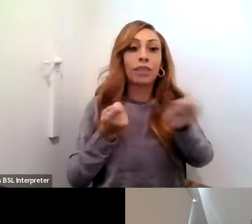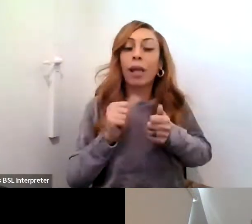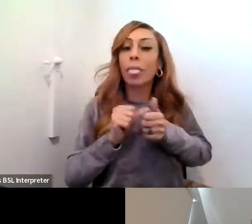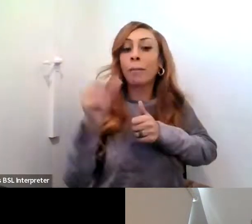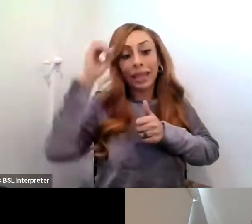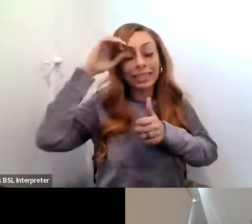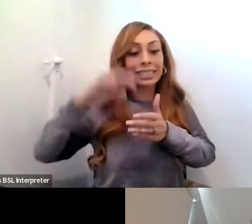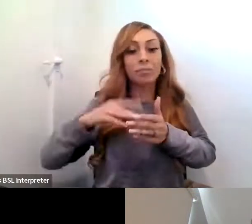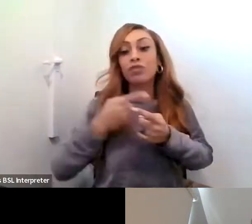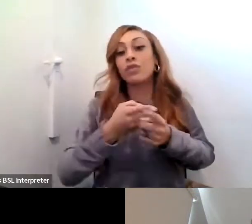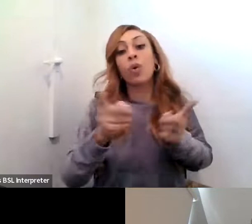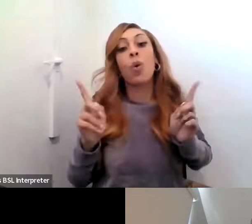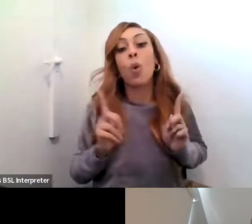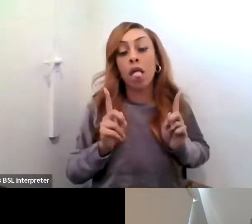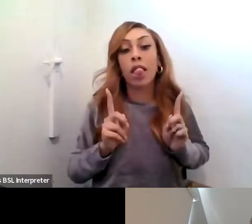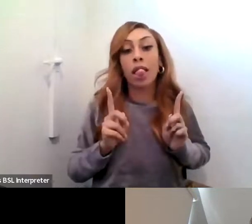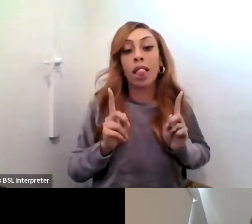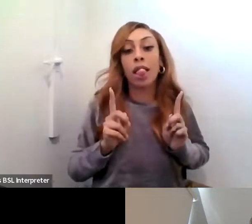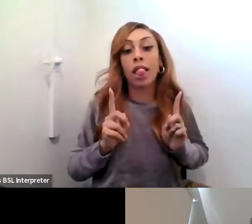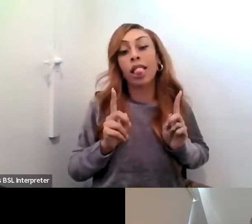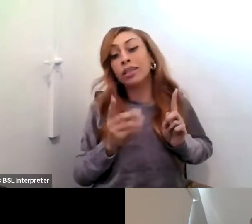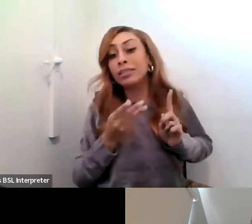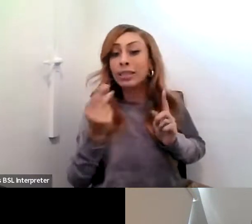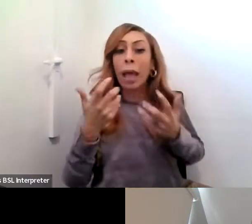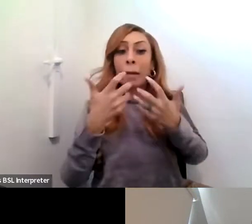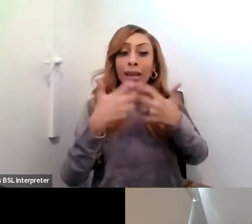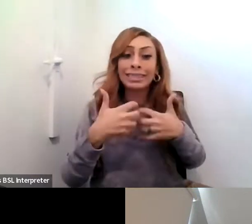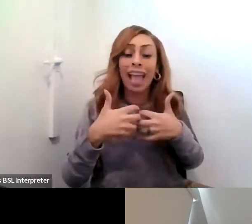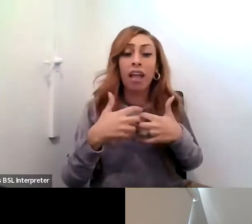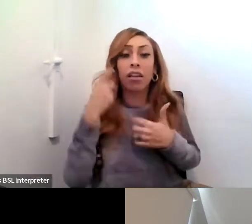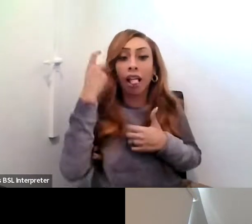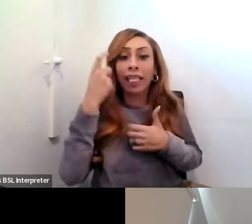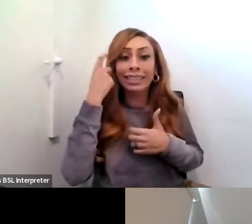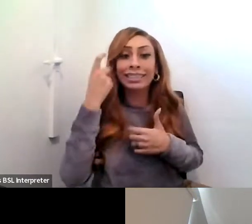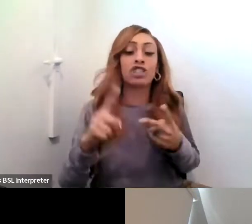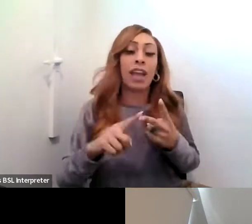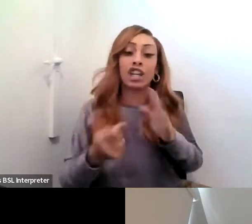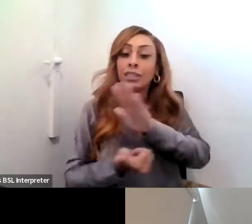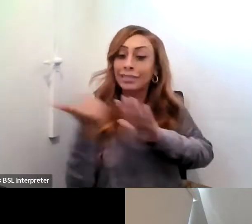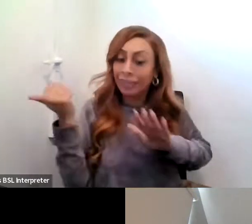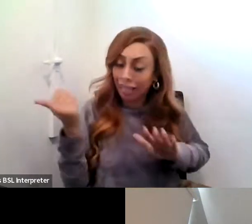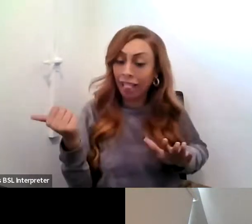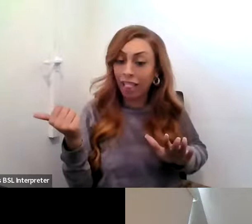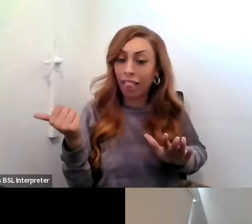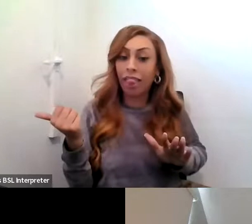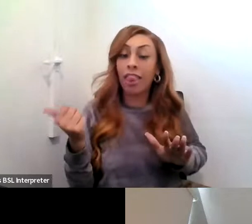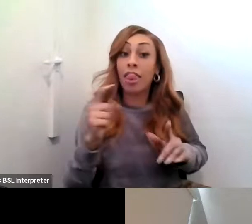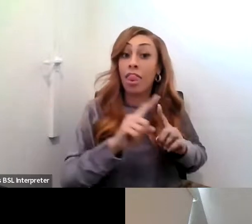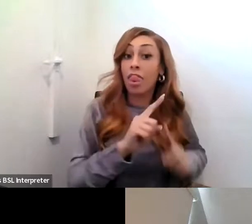While of course there are specific technical considerations and skills that are needed to resolve these issues, the primary thing I have been talking about today